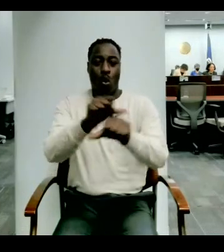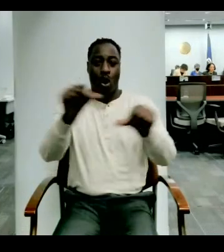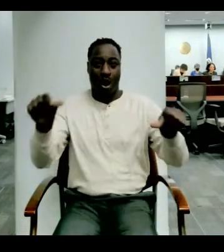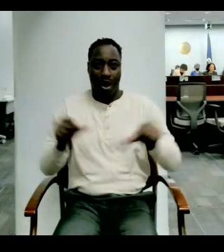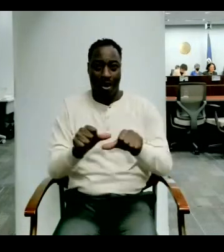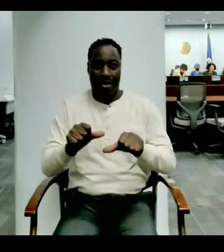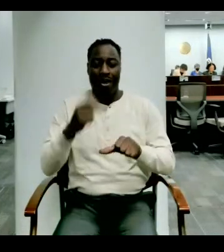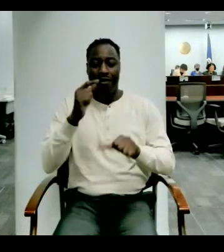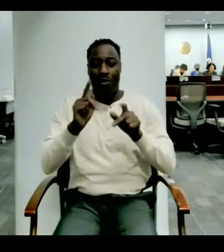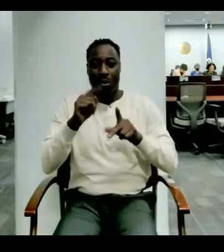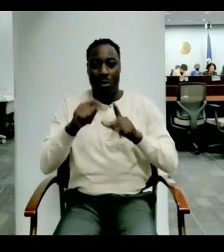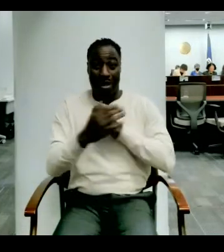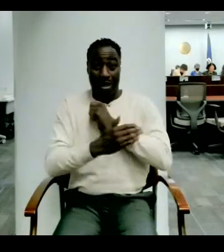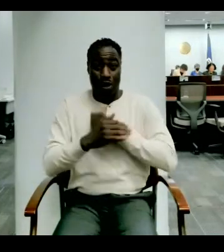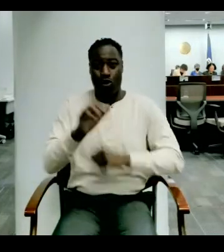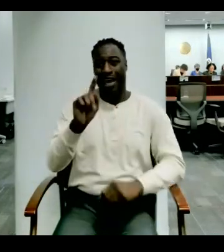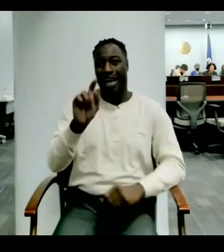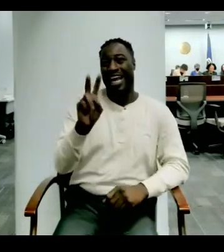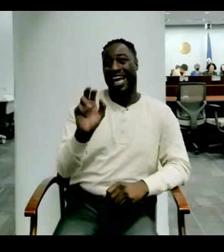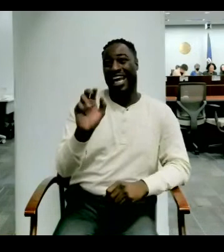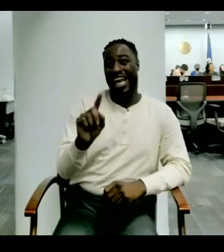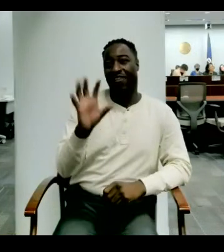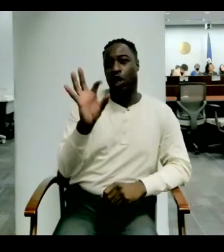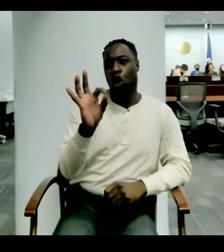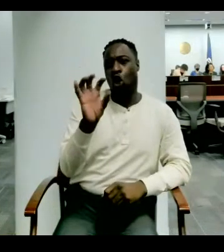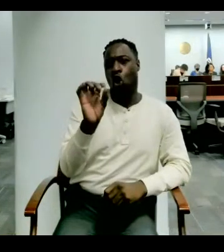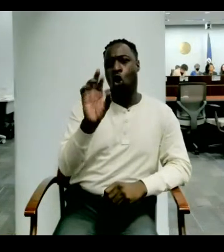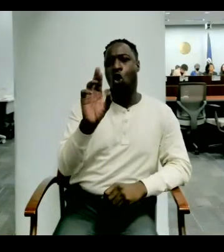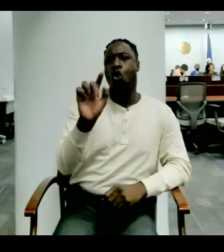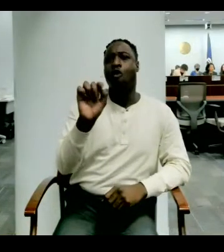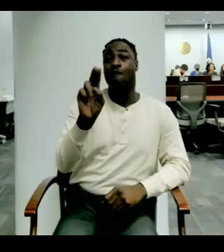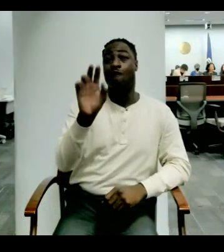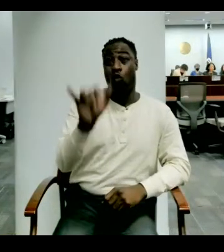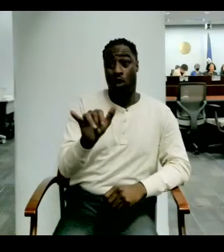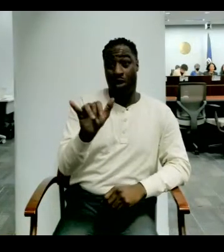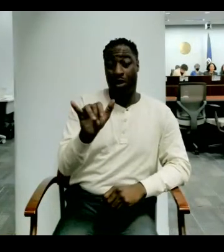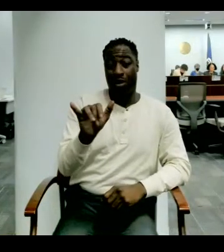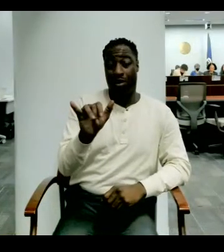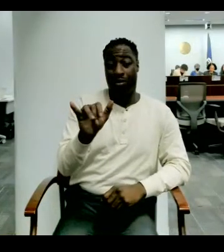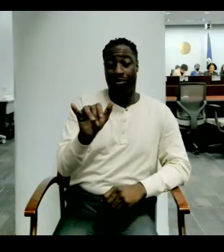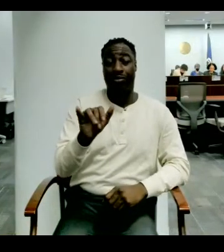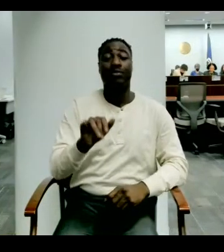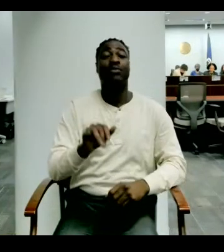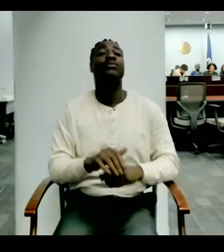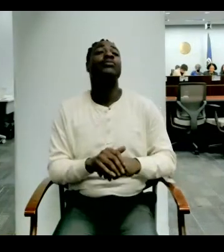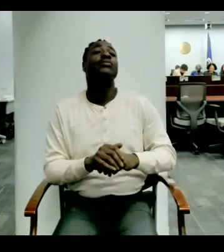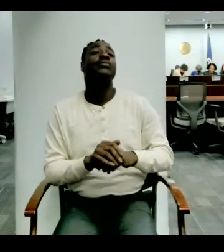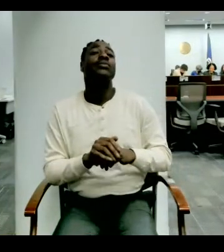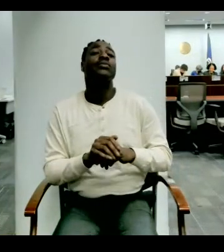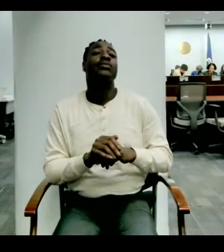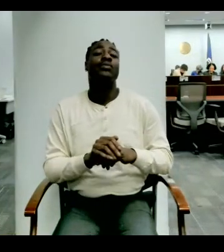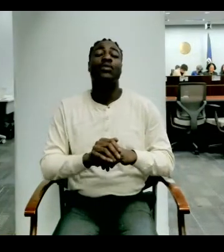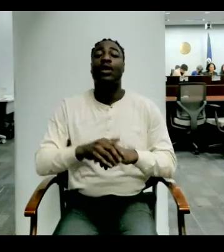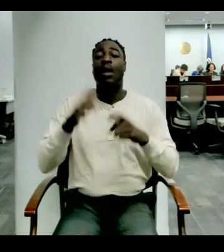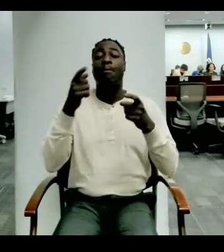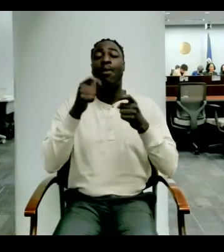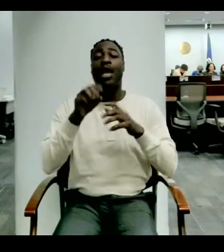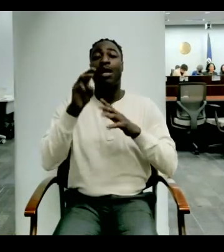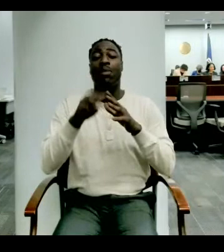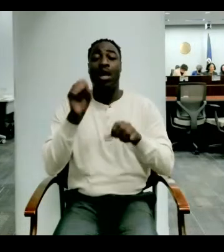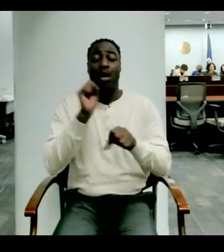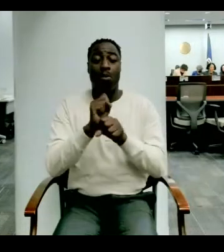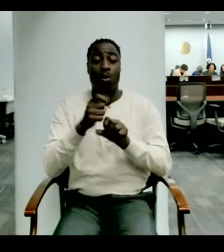And then we have David Fortney, EEOC founder, fourth anyway, management Employment Law firm